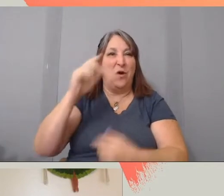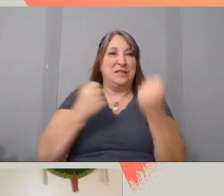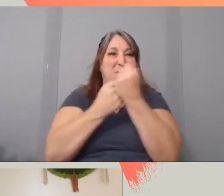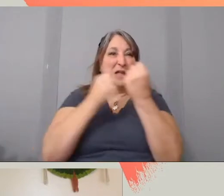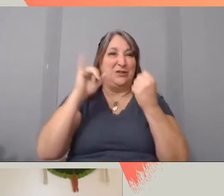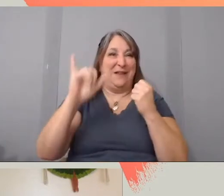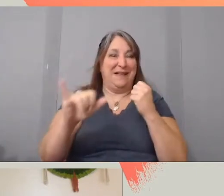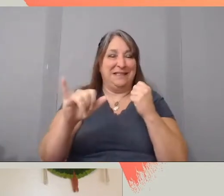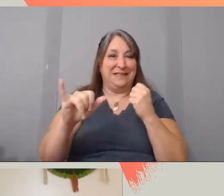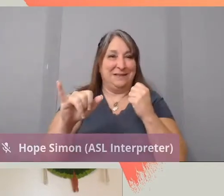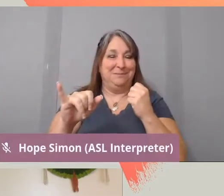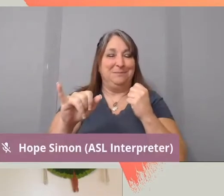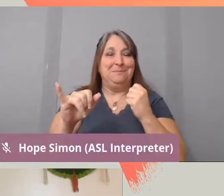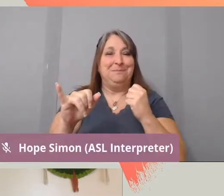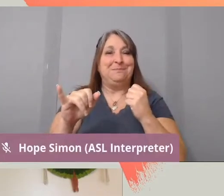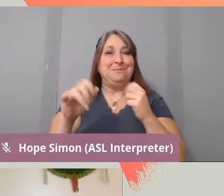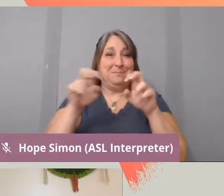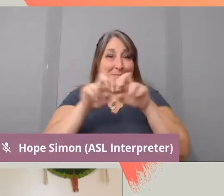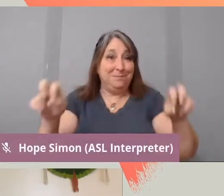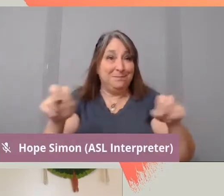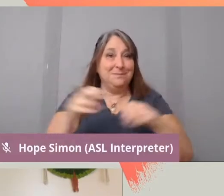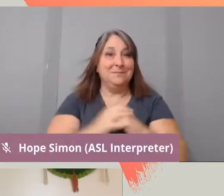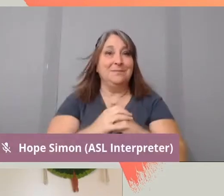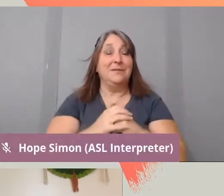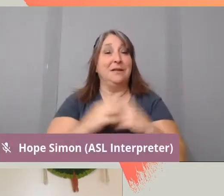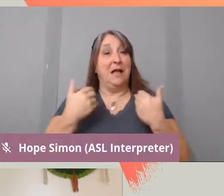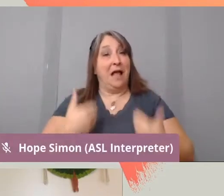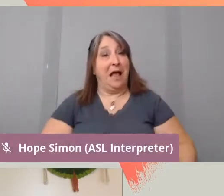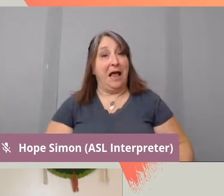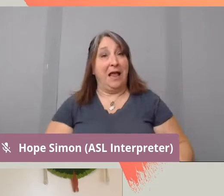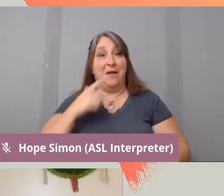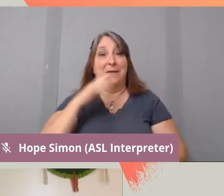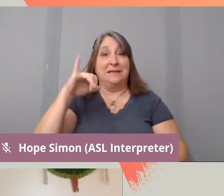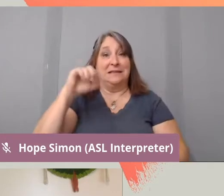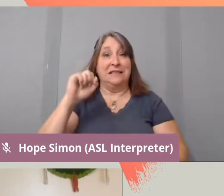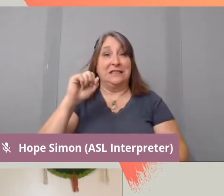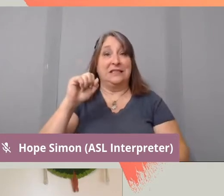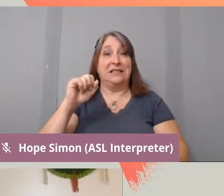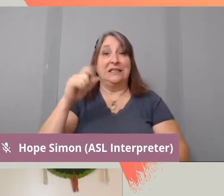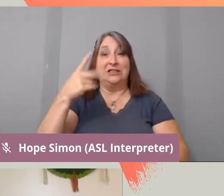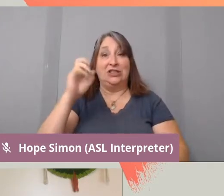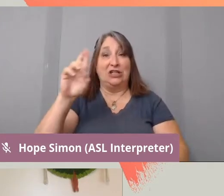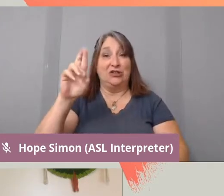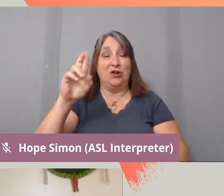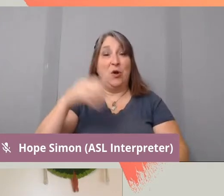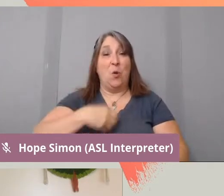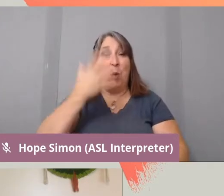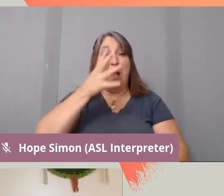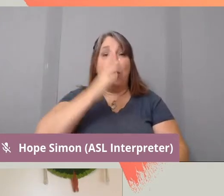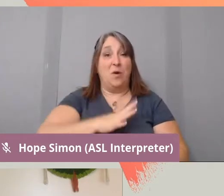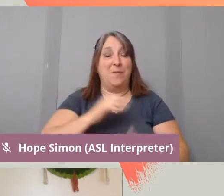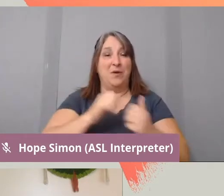And I am a cisgendered, white woman with short, short reddish hair.